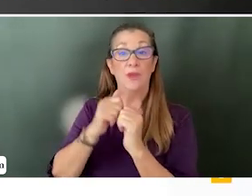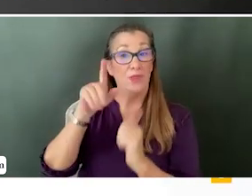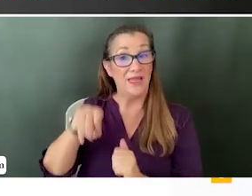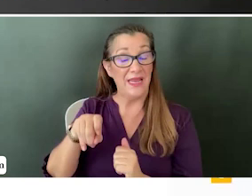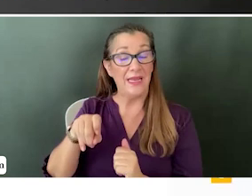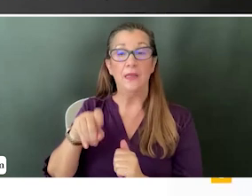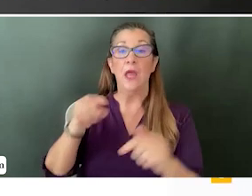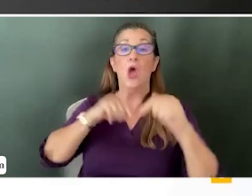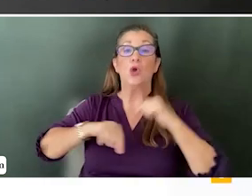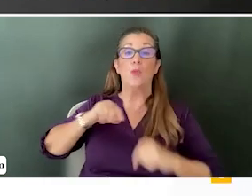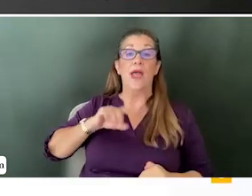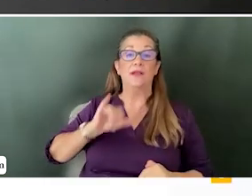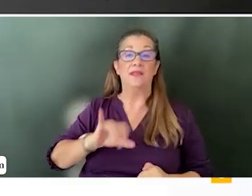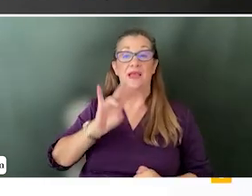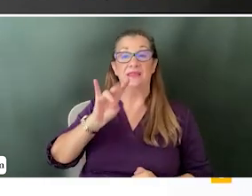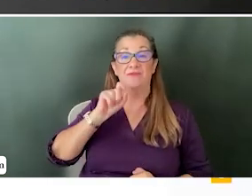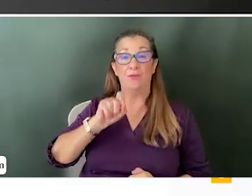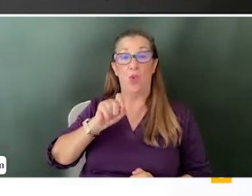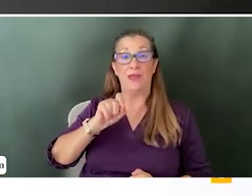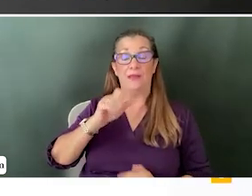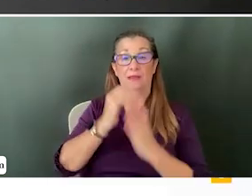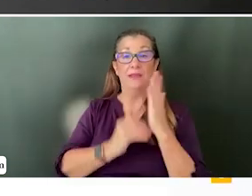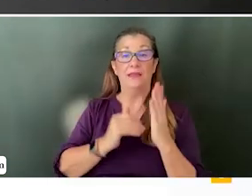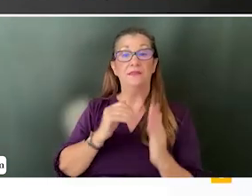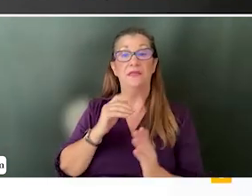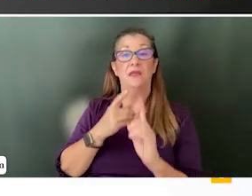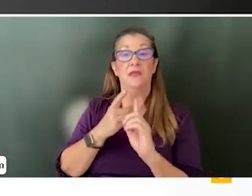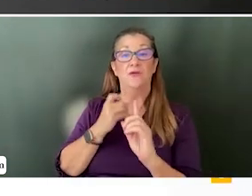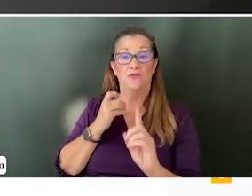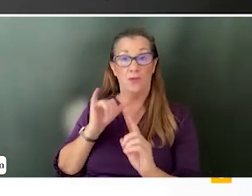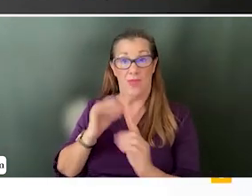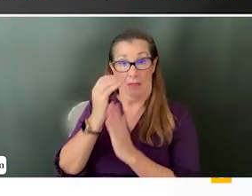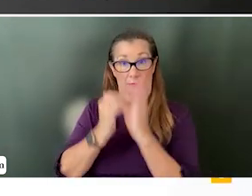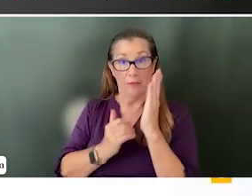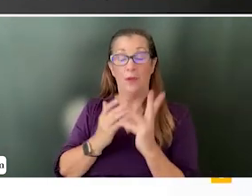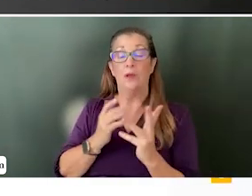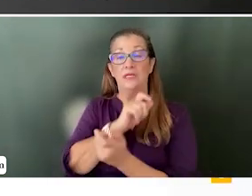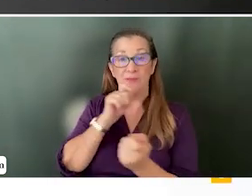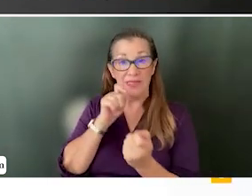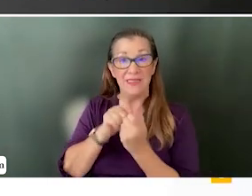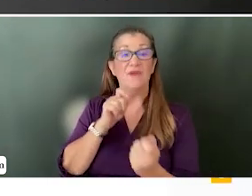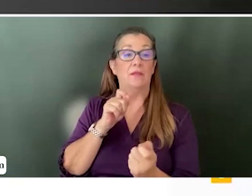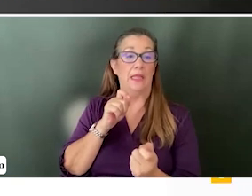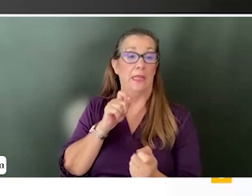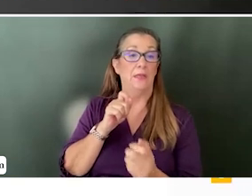Go back to that seven point list from Burgstahler 2001 and specifically, um, target.